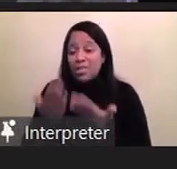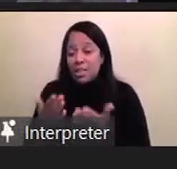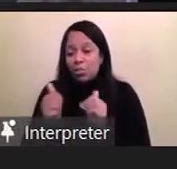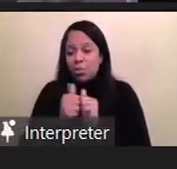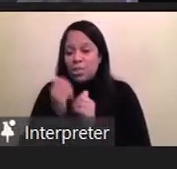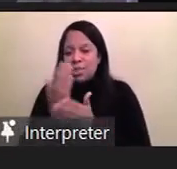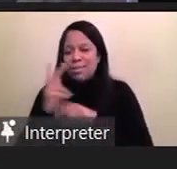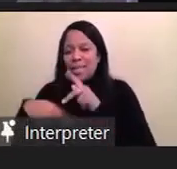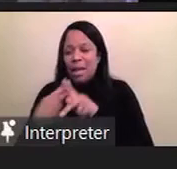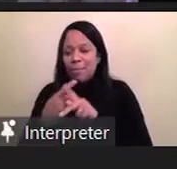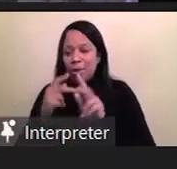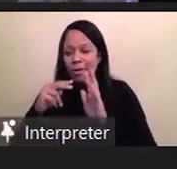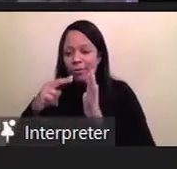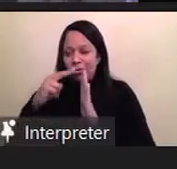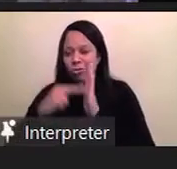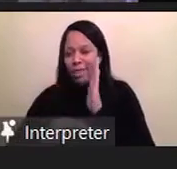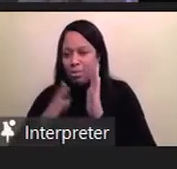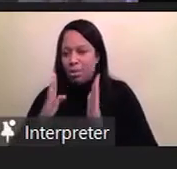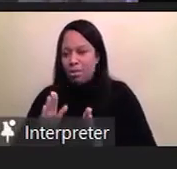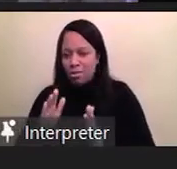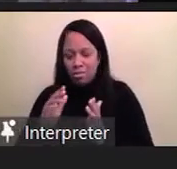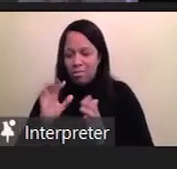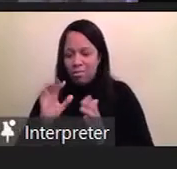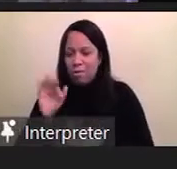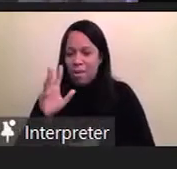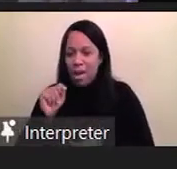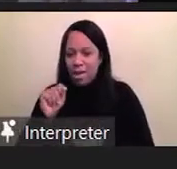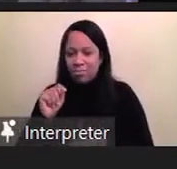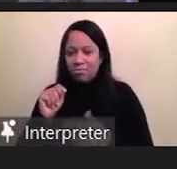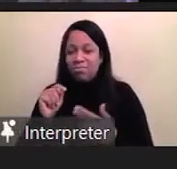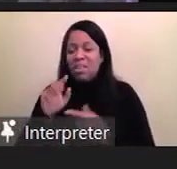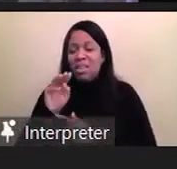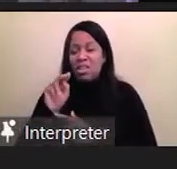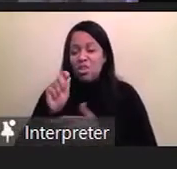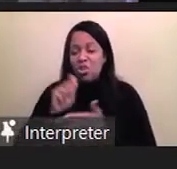When it comes to notetaking, there are really myriad formats of levels